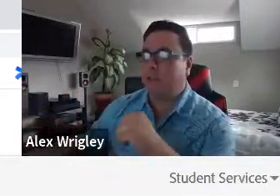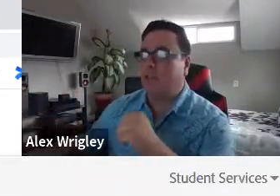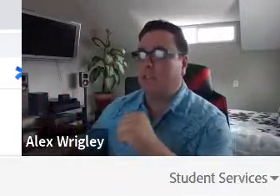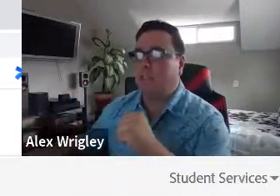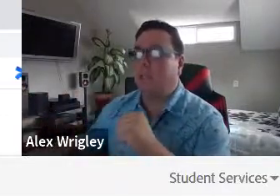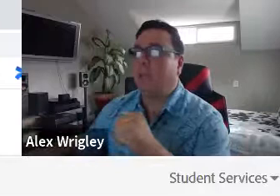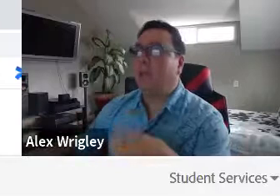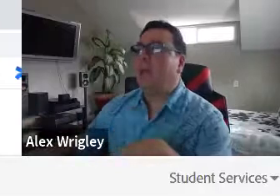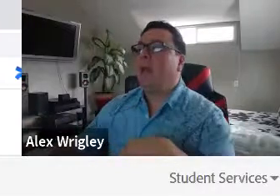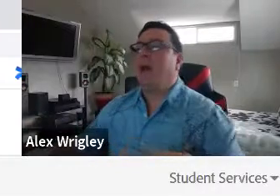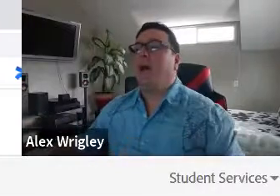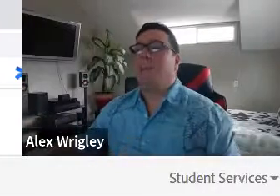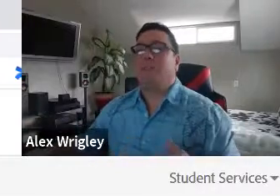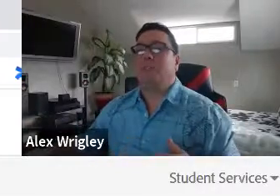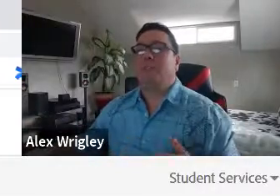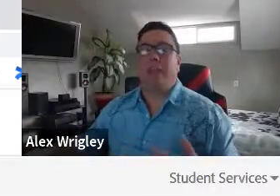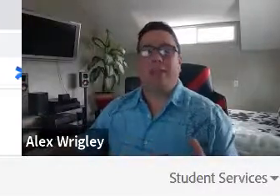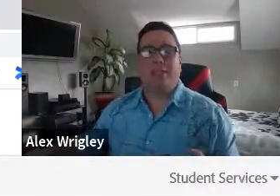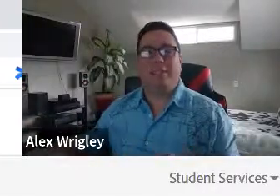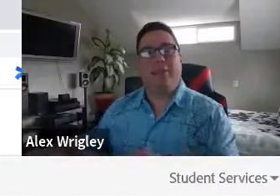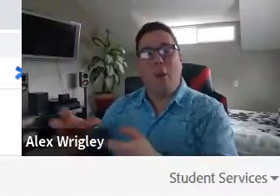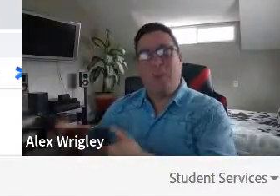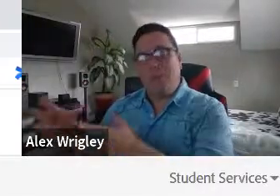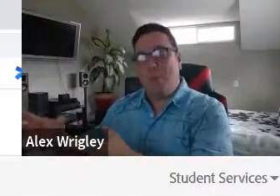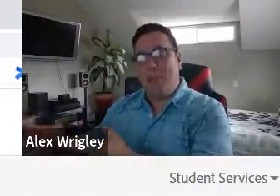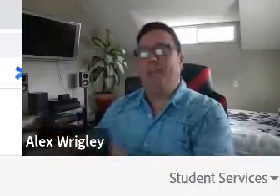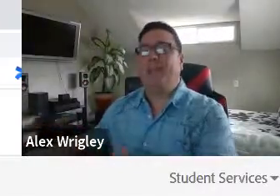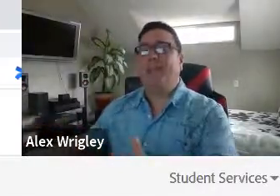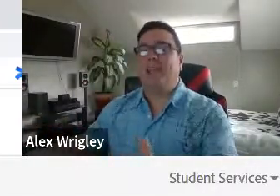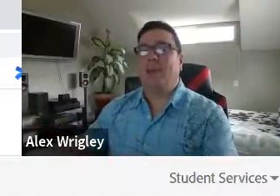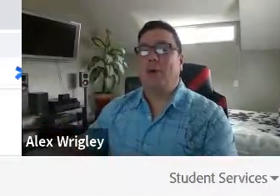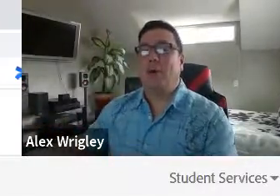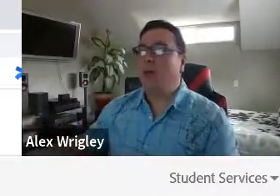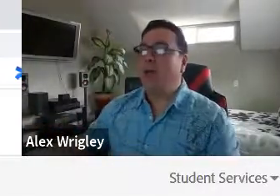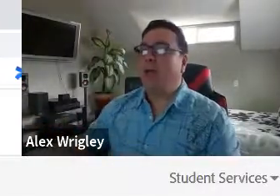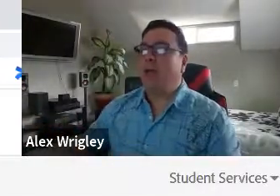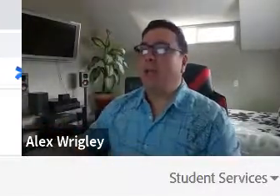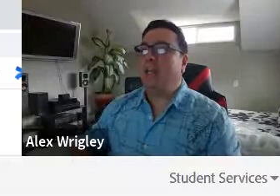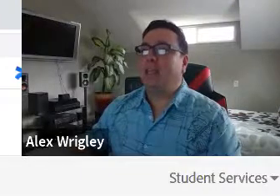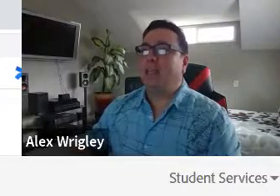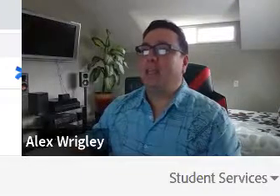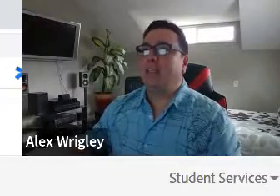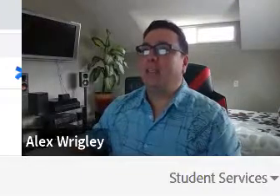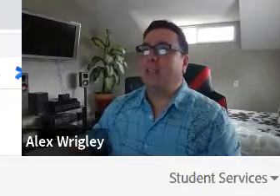sure if that's the one but so they technically own the domain. And so that is,